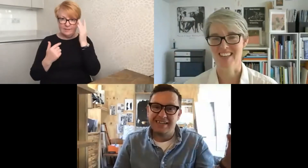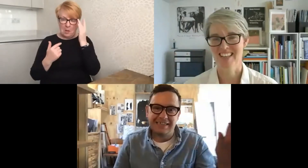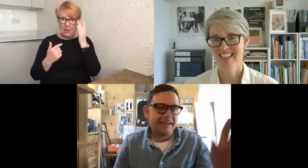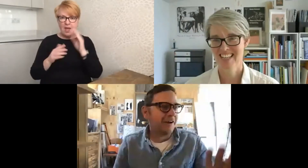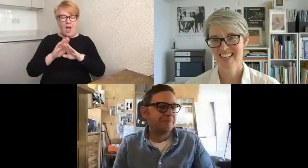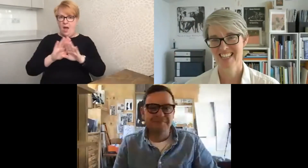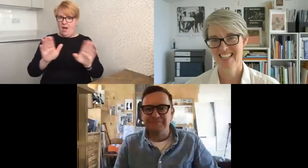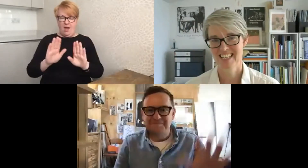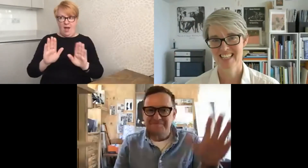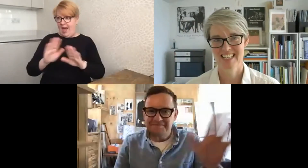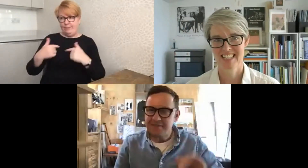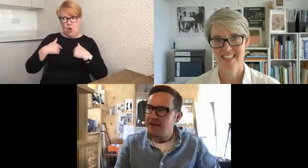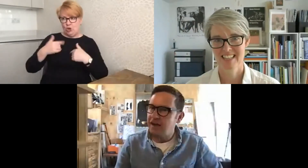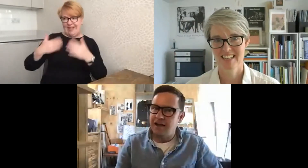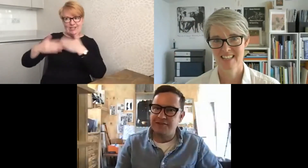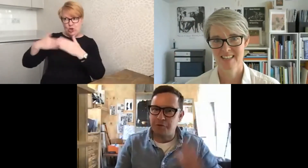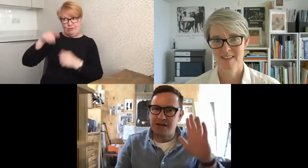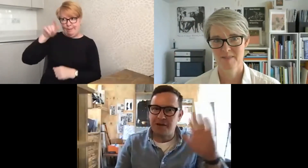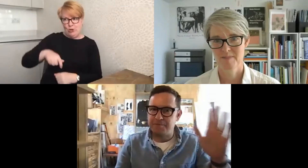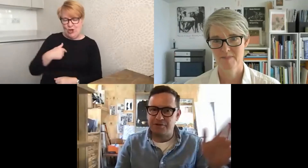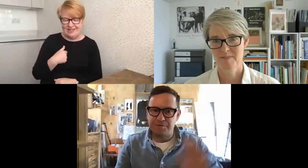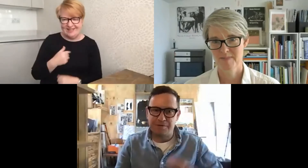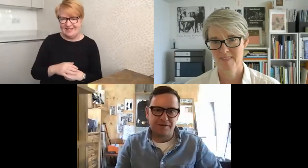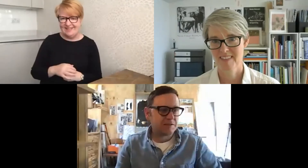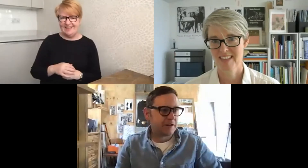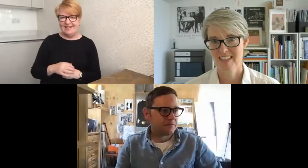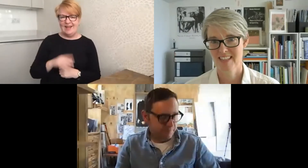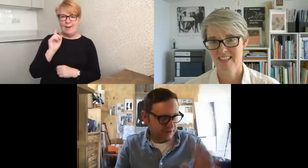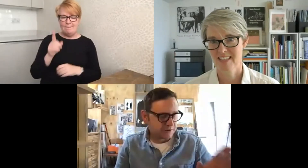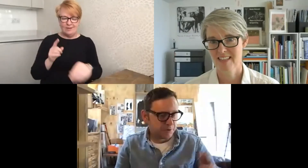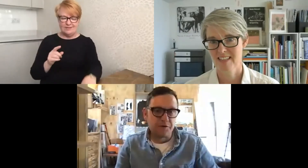…so, I come at it purely from an artistic perspective point of view,